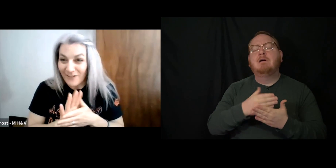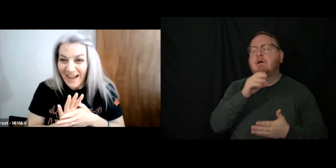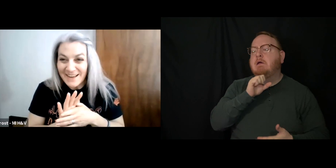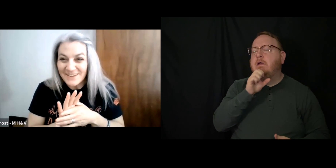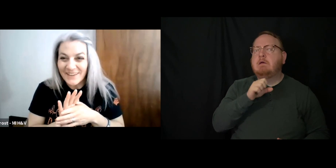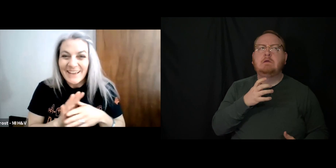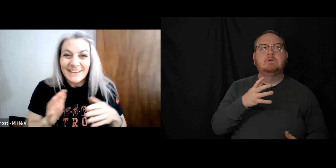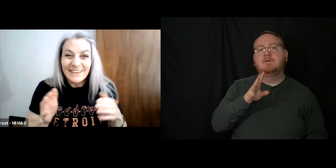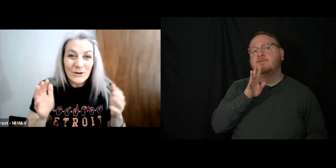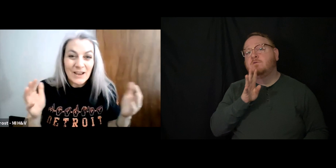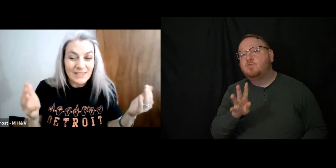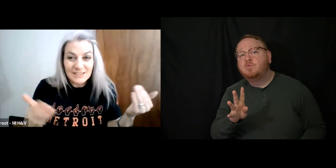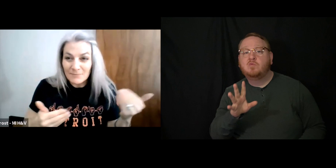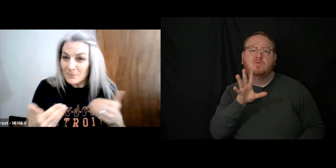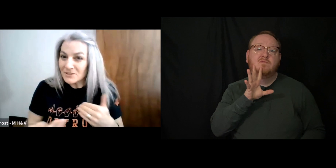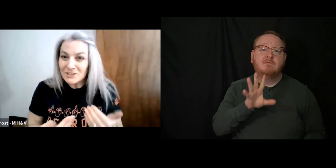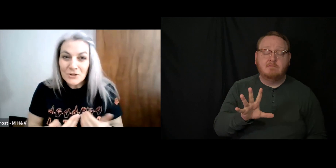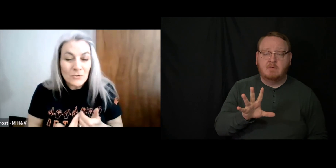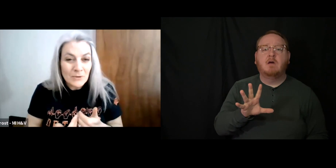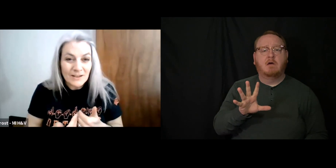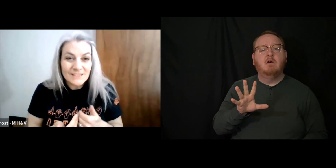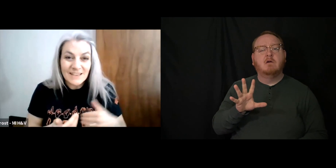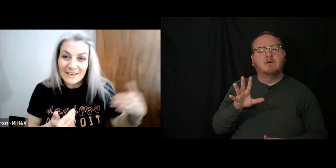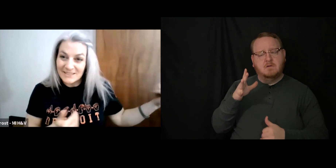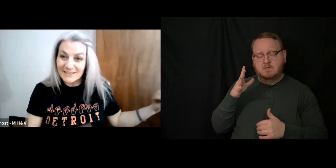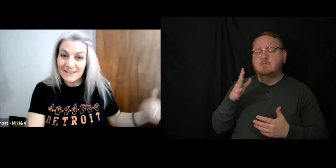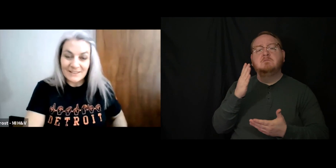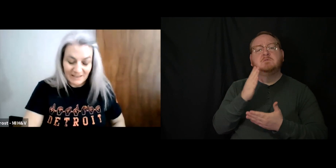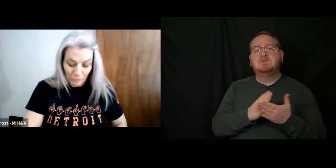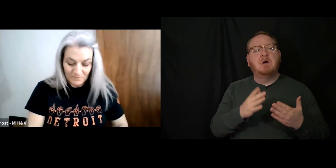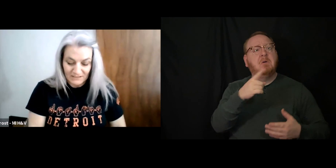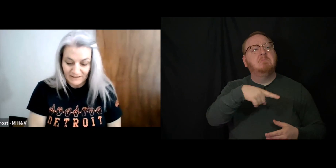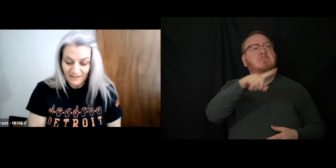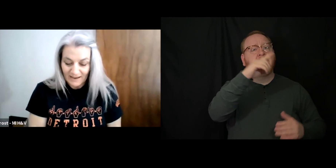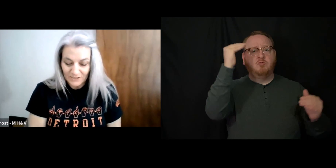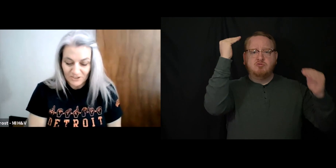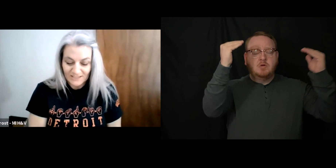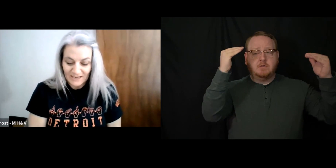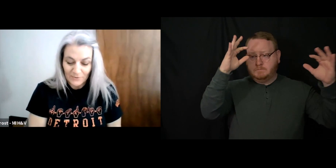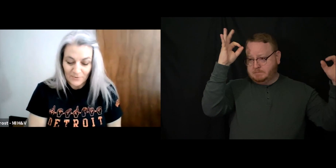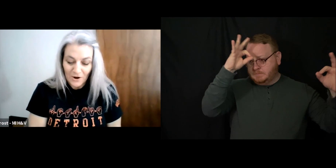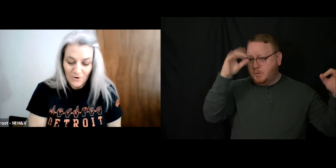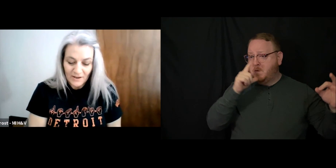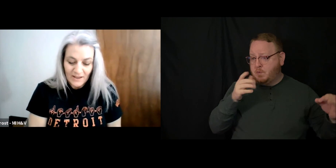or five you know some of the people didn't know who he was and he was in the in the classroom just down the road -